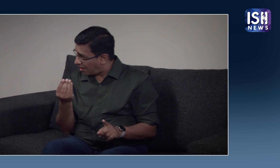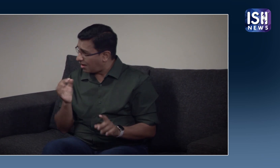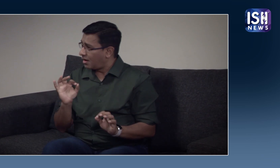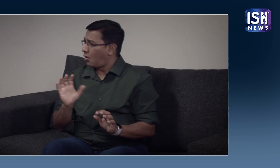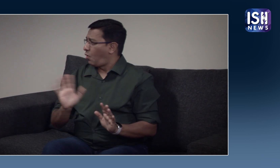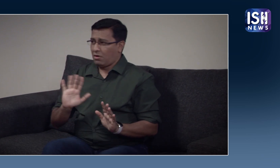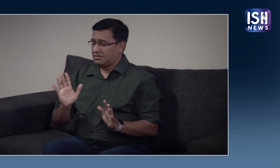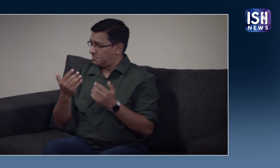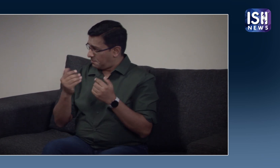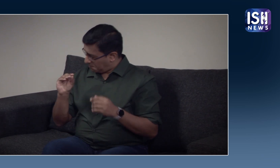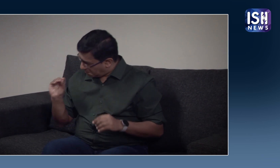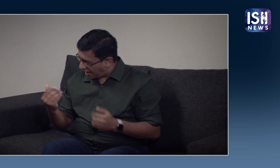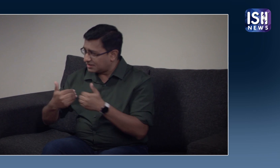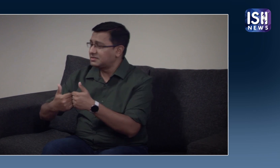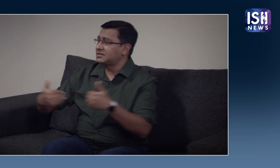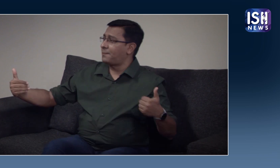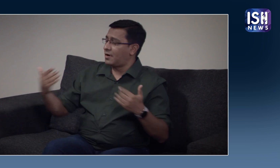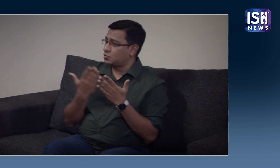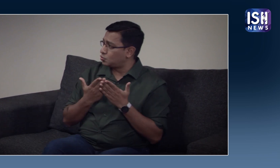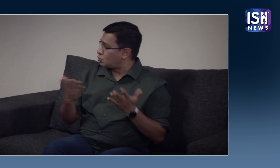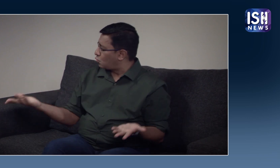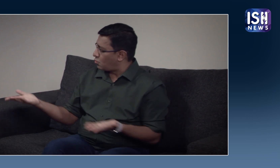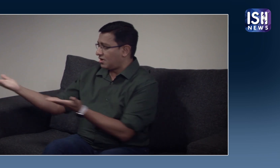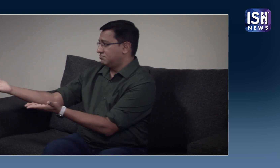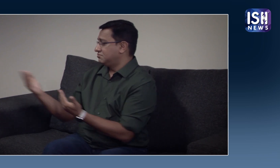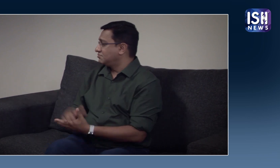Whether "inclusion" is preferrable or do you prefer keeping Deaf schools separate for the Deaf students?